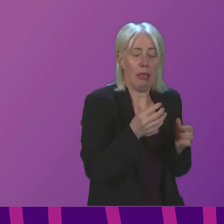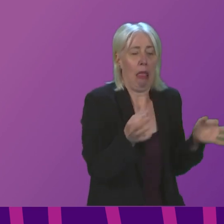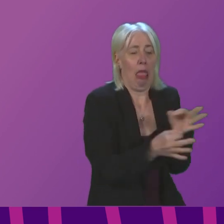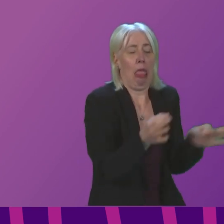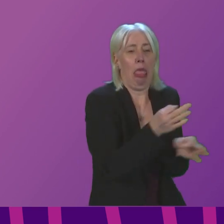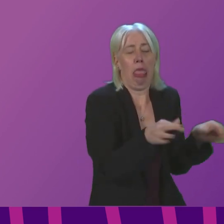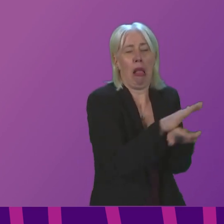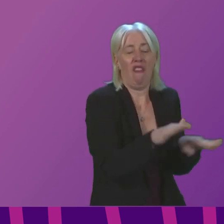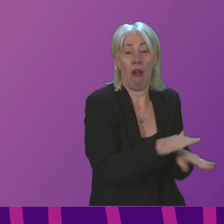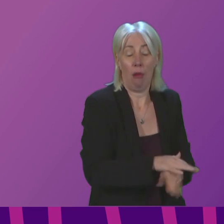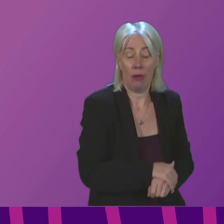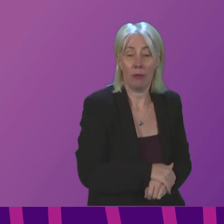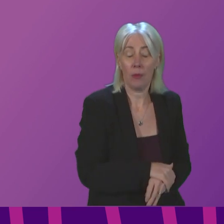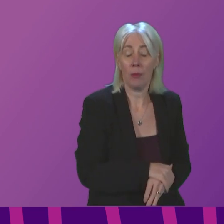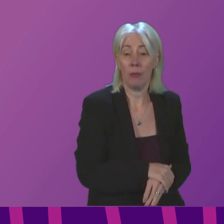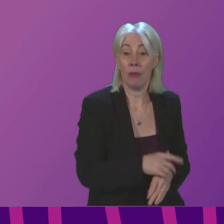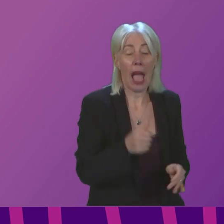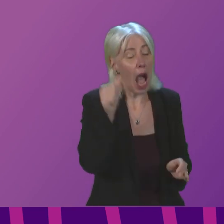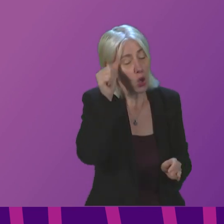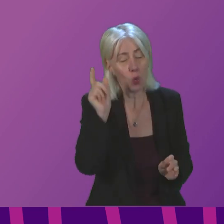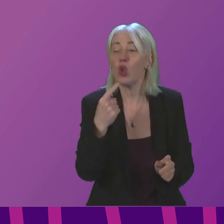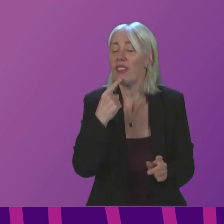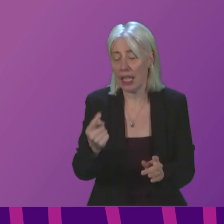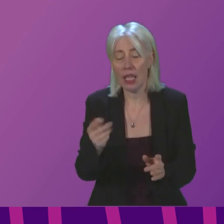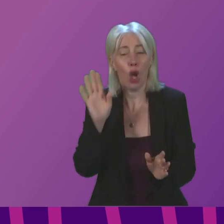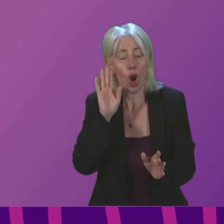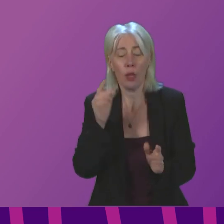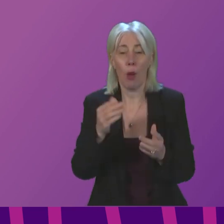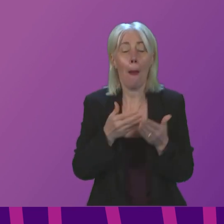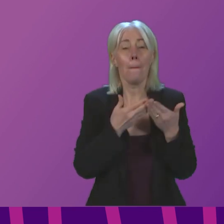I heard what the First Minister said in response to Anas Sarwar about the public inquiry. Does